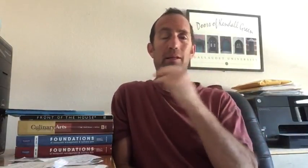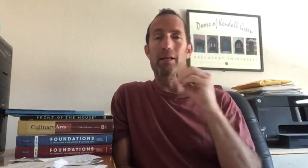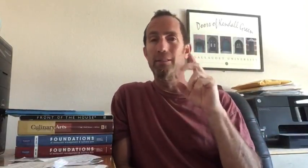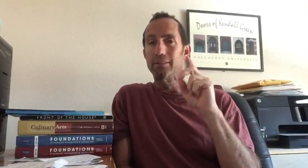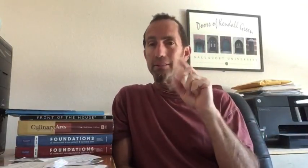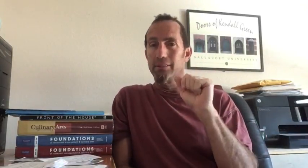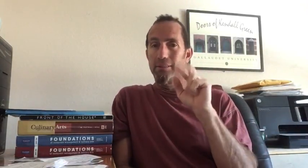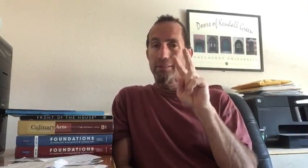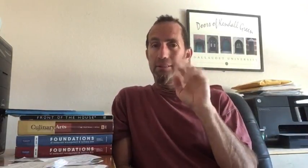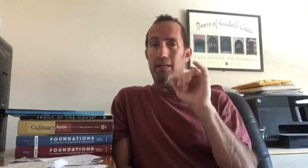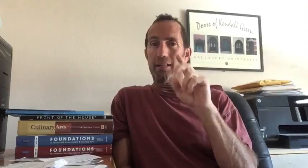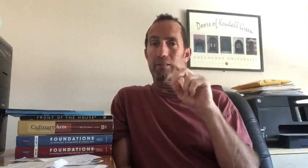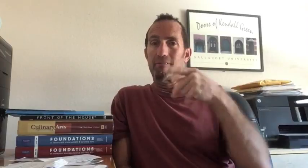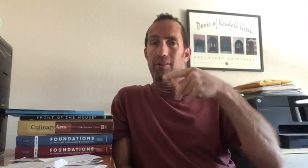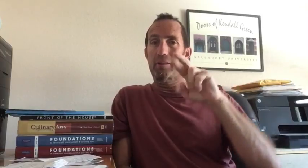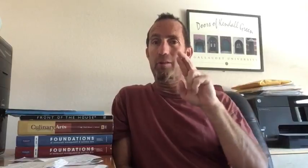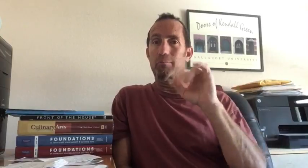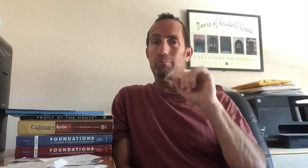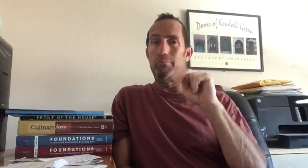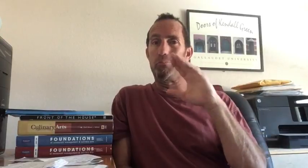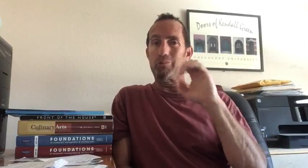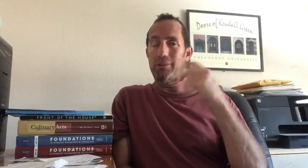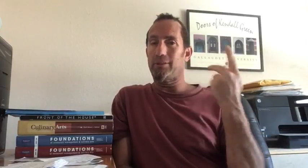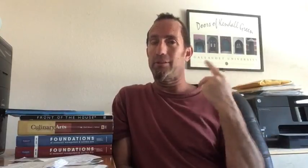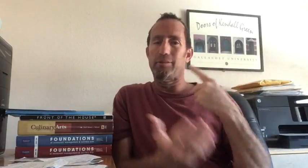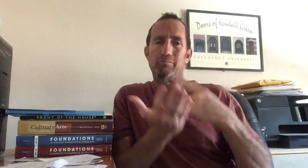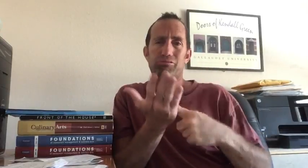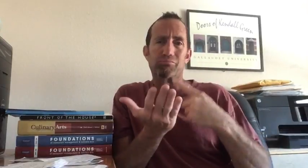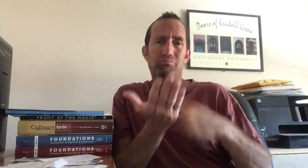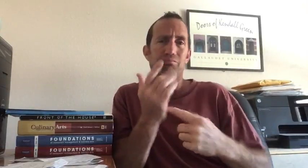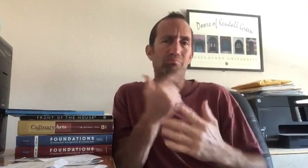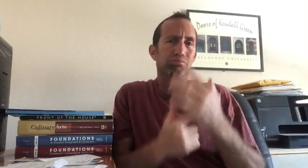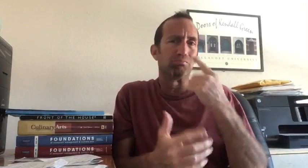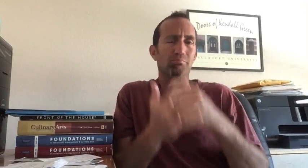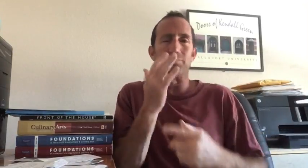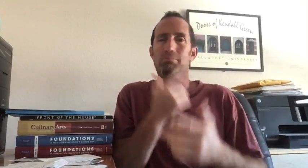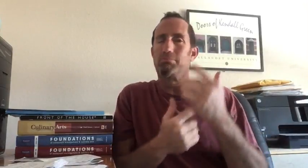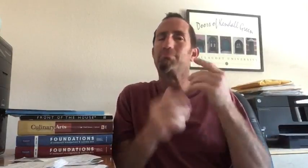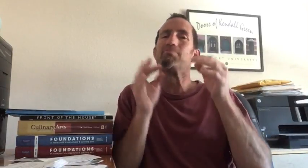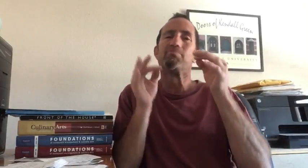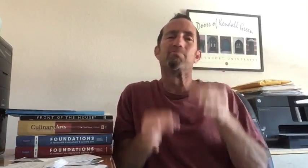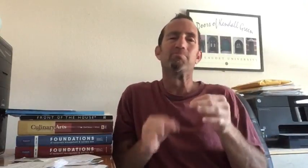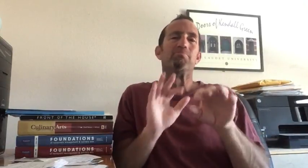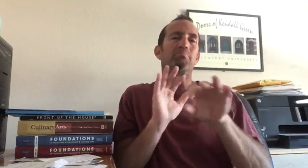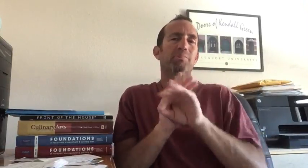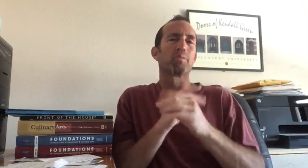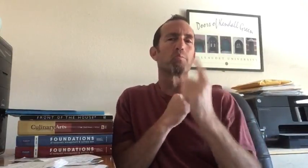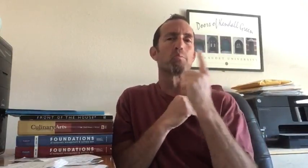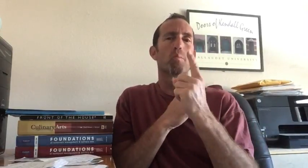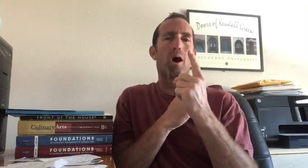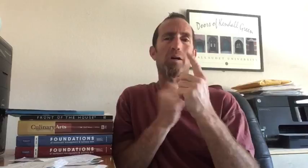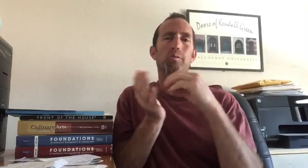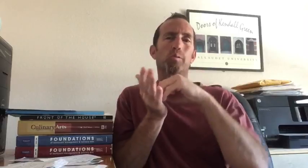David Prince and I. Had a long conversation about who deserves this one most and